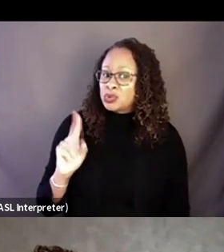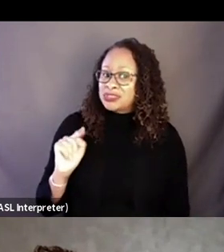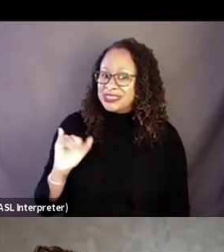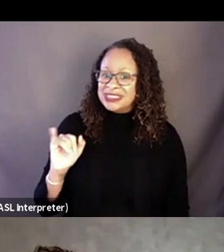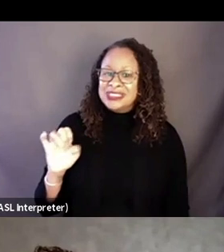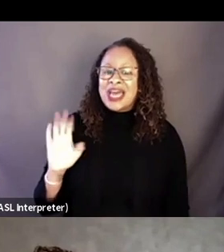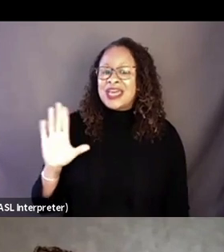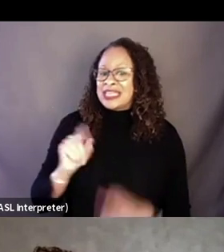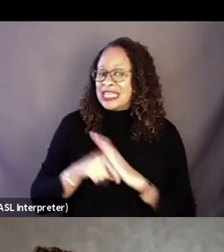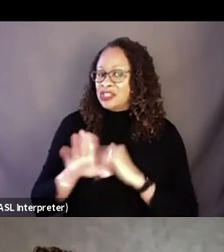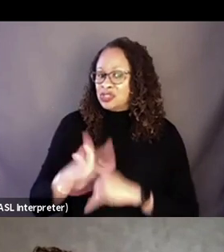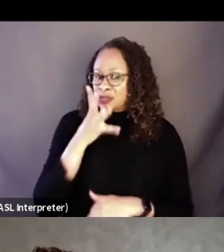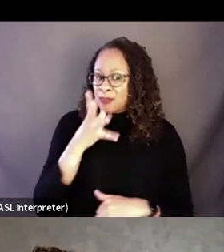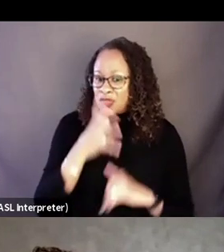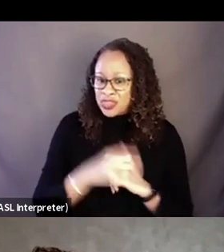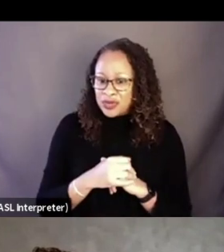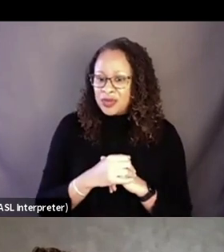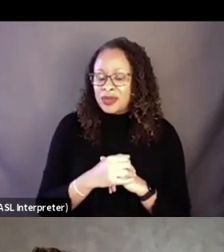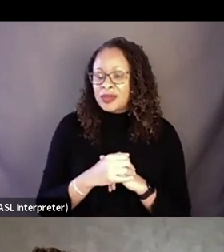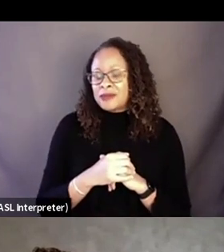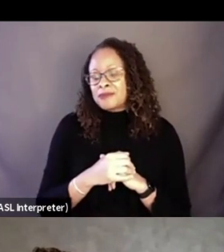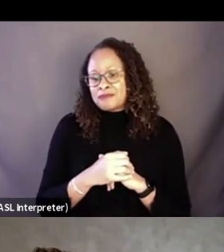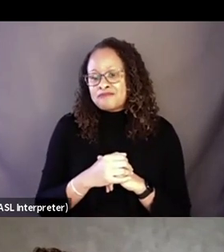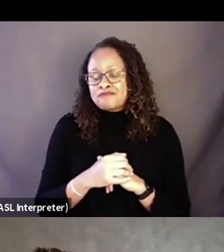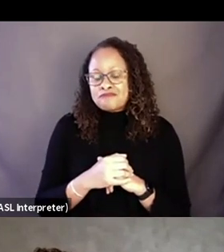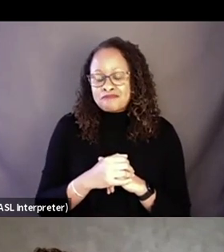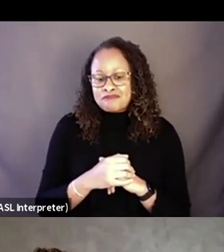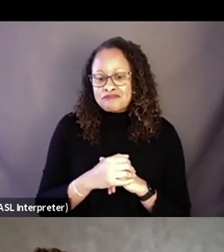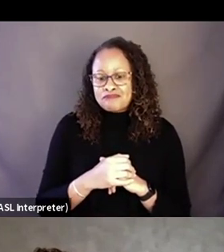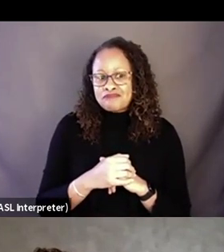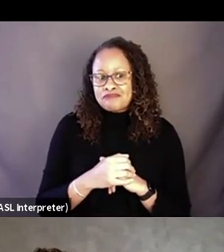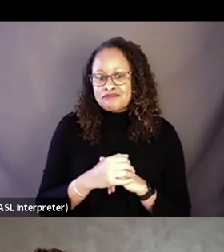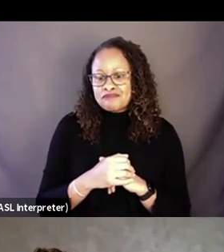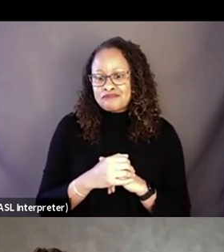Fela Kuti did a coffin brought the coffin outside the military barracks. And for what's the effect of that.